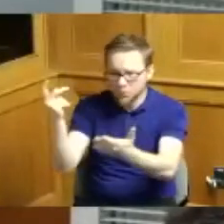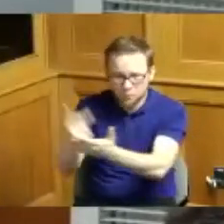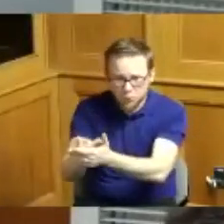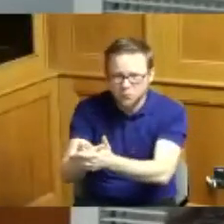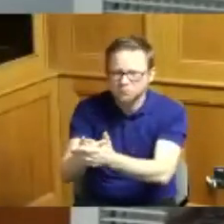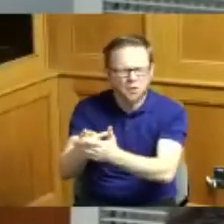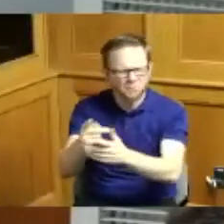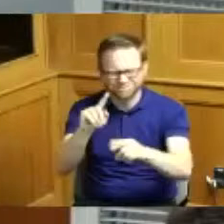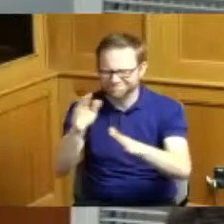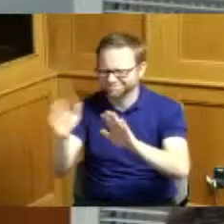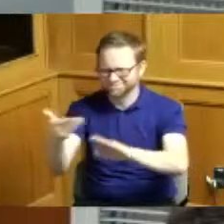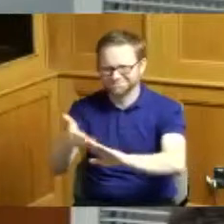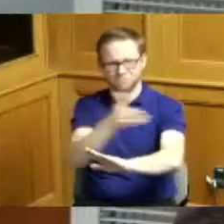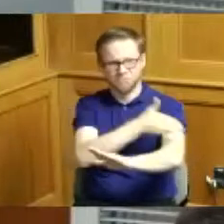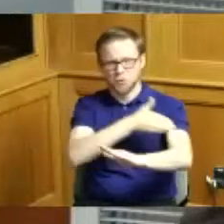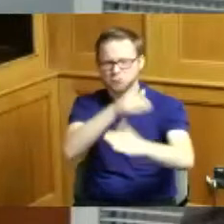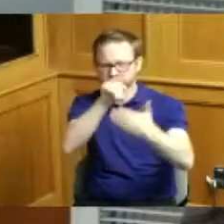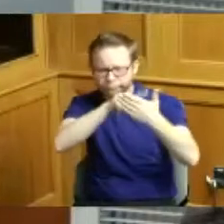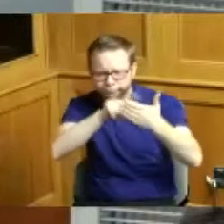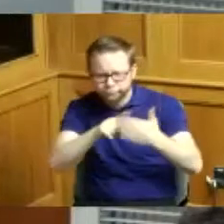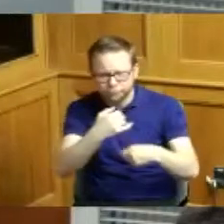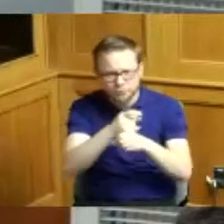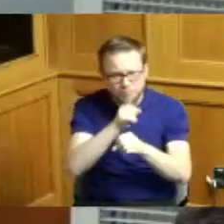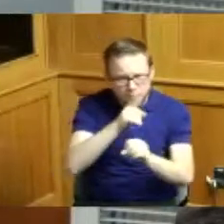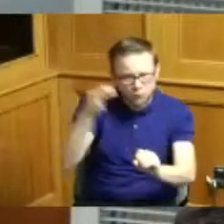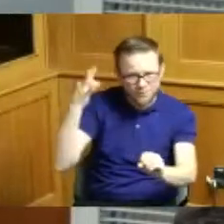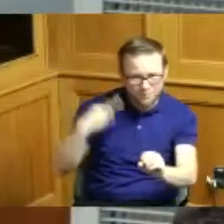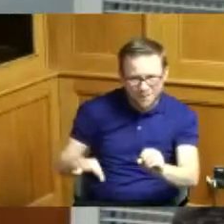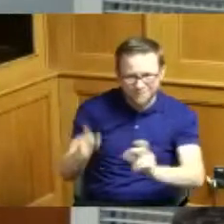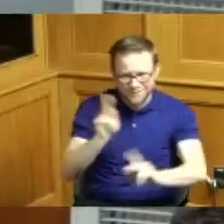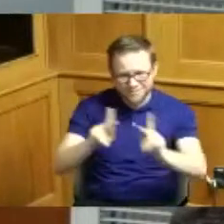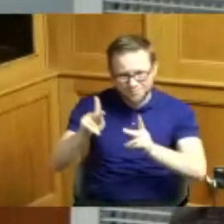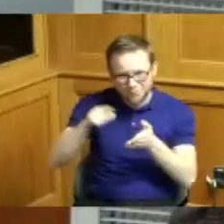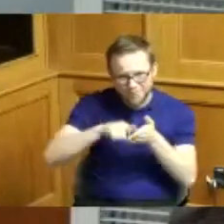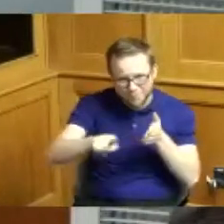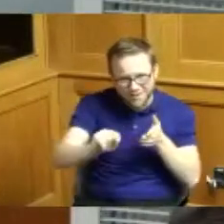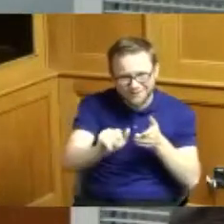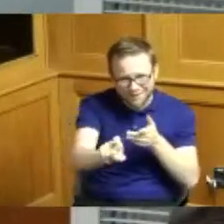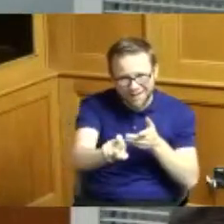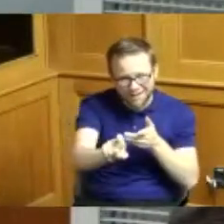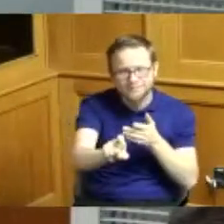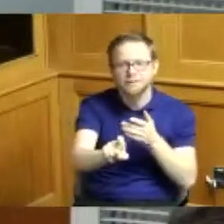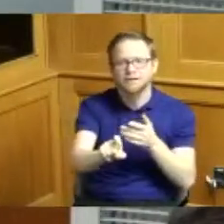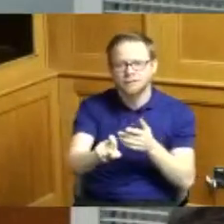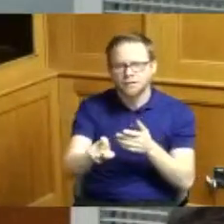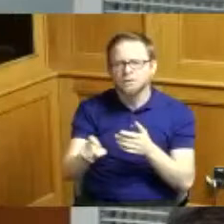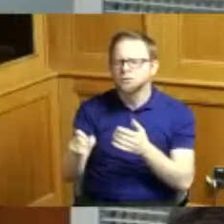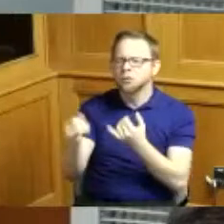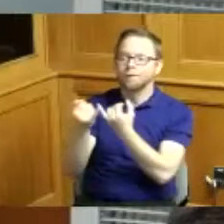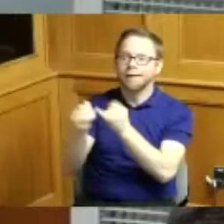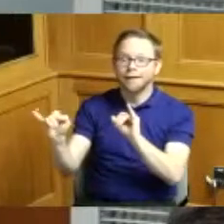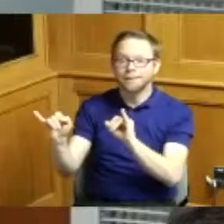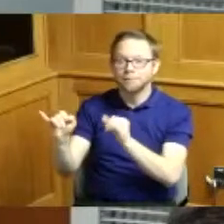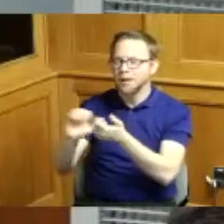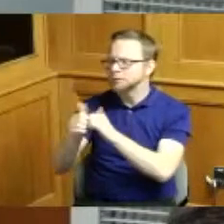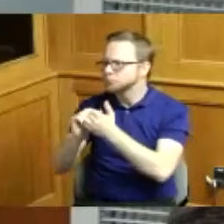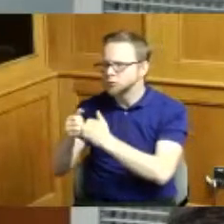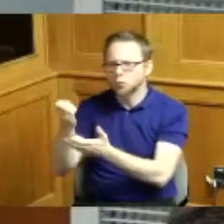benefits taxpayers one aspect that independent sports economists have studied for decades